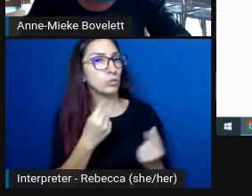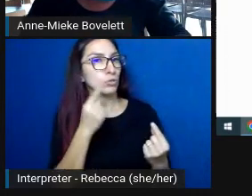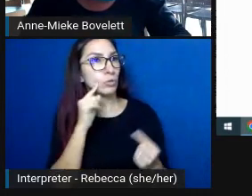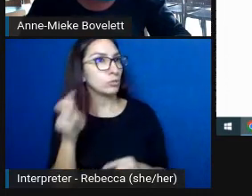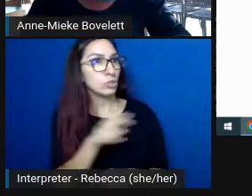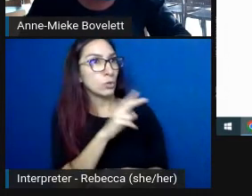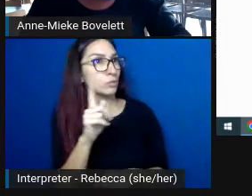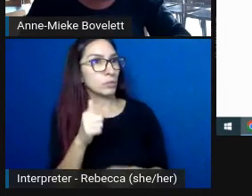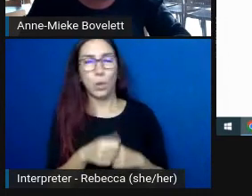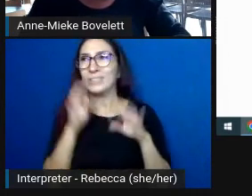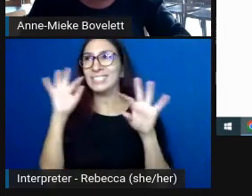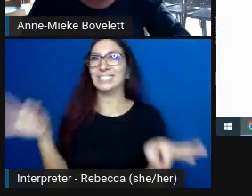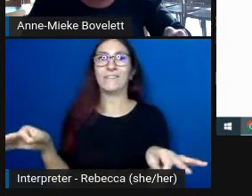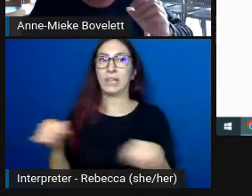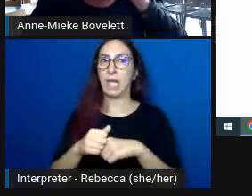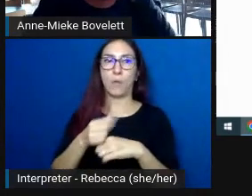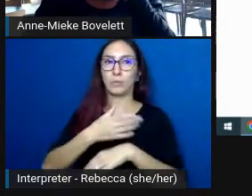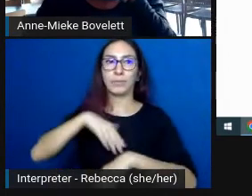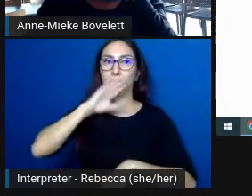Definitely, but combo box is quite doable